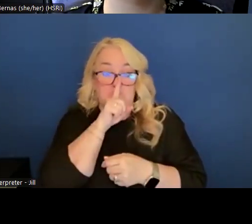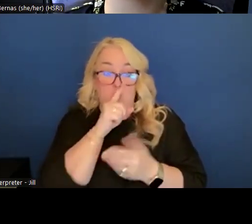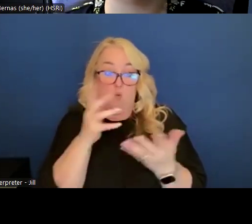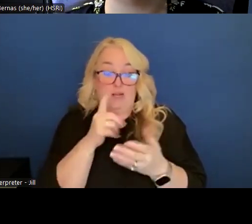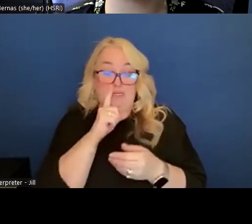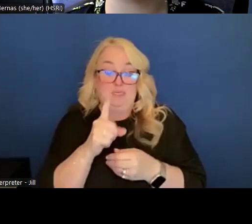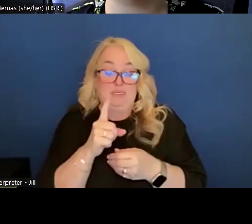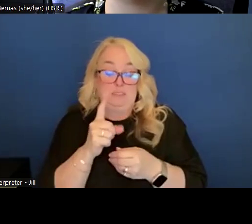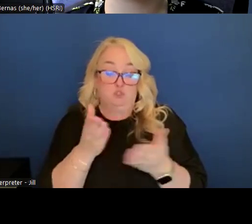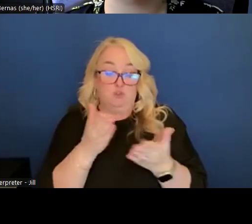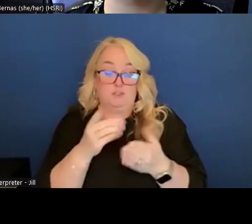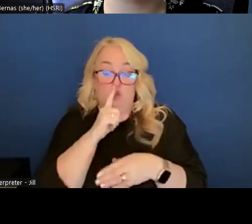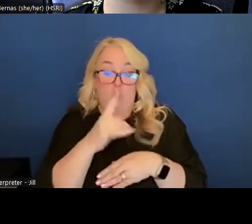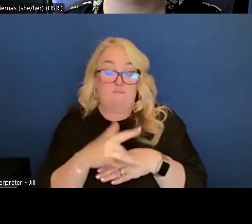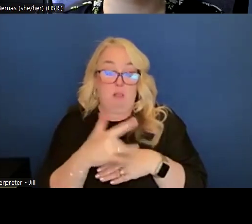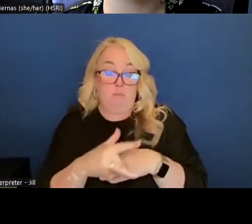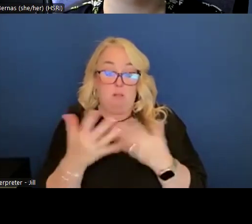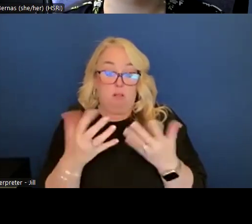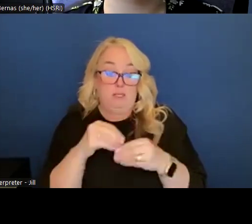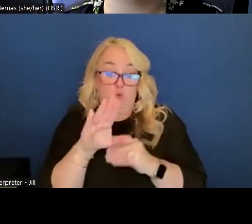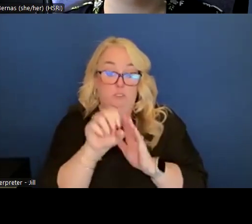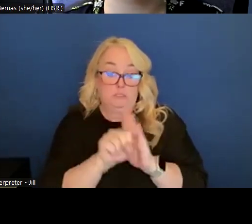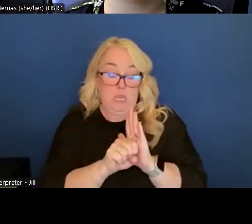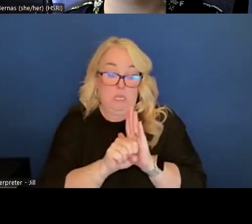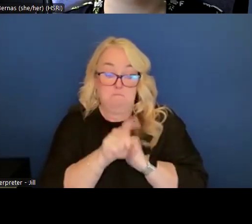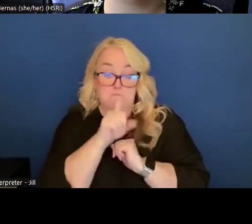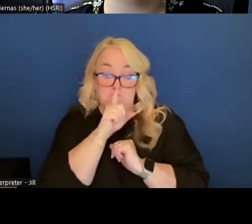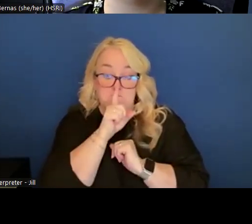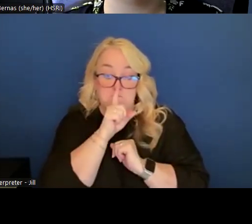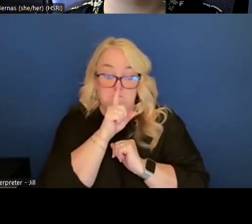services are available in your state. And you may find that